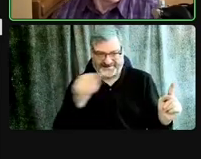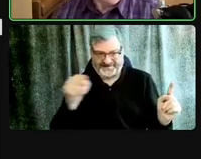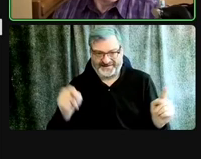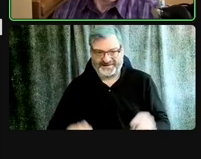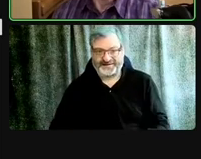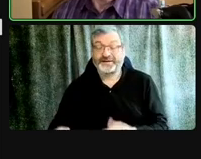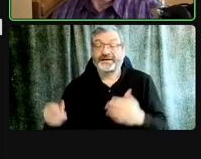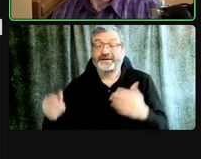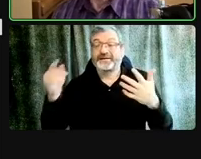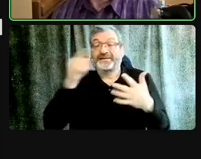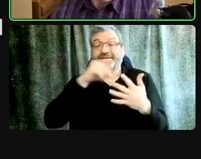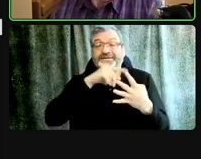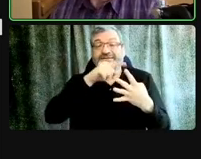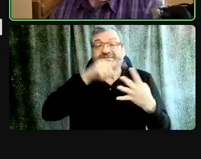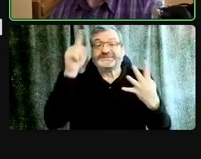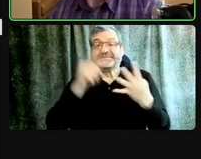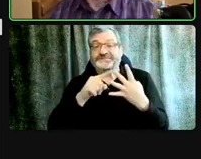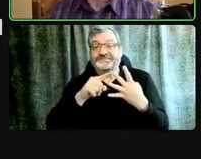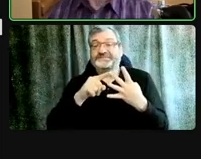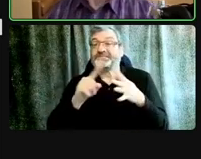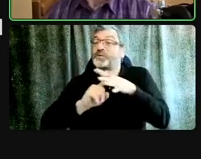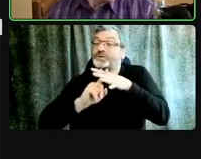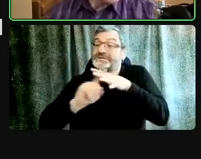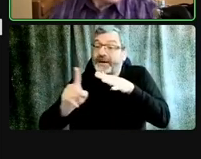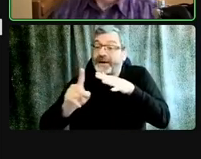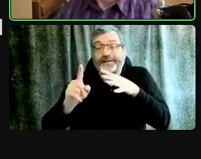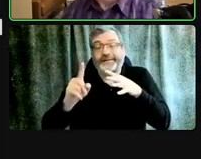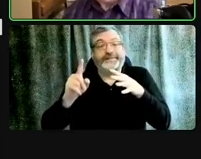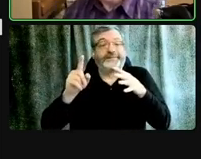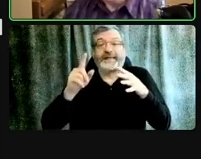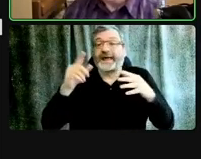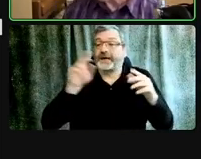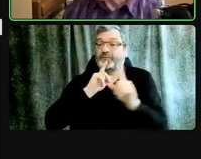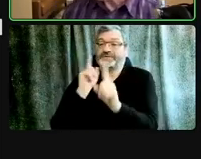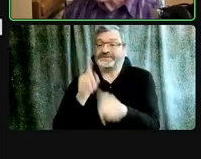their trauma responses, flight, freeze, fight, Orient responses,